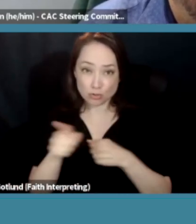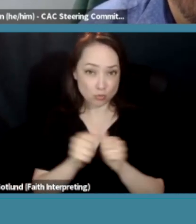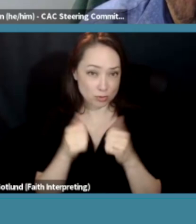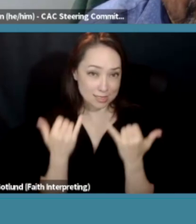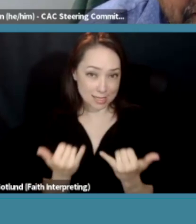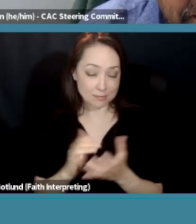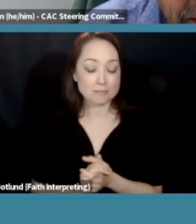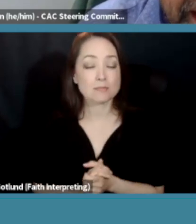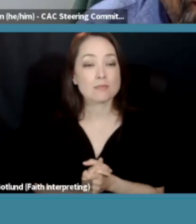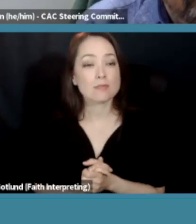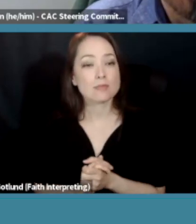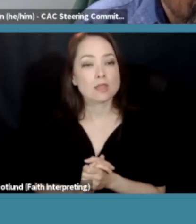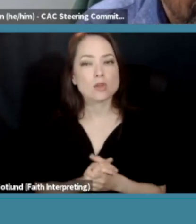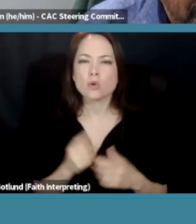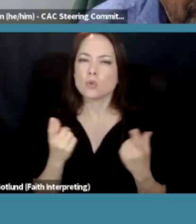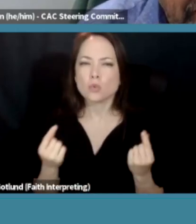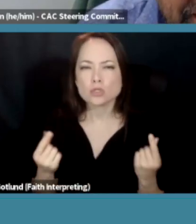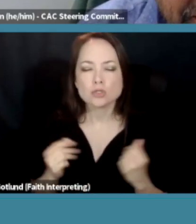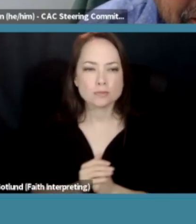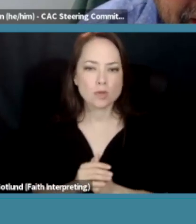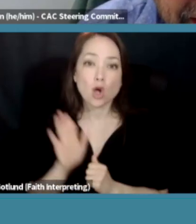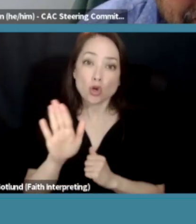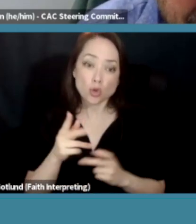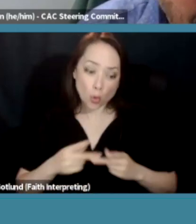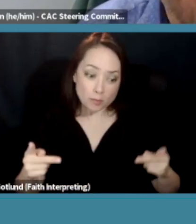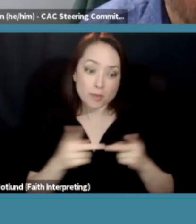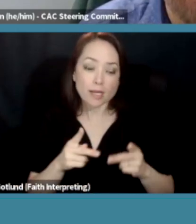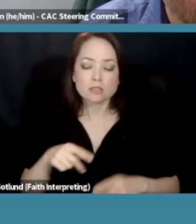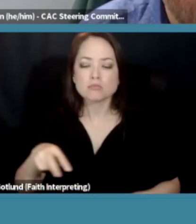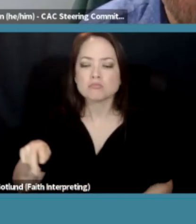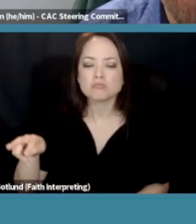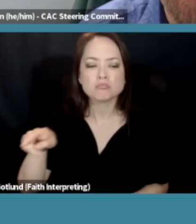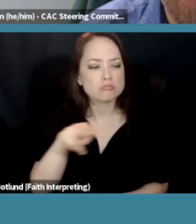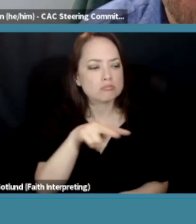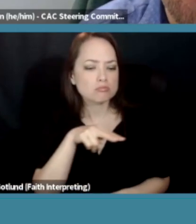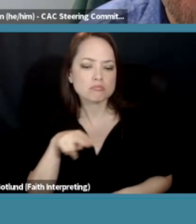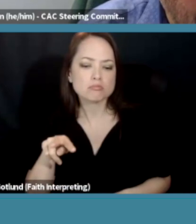And that is to go around your venue and do the simple audit of sight lines.